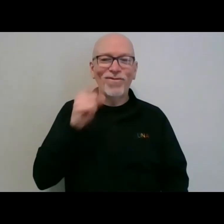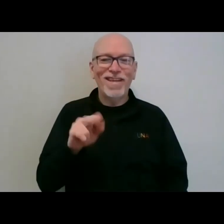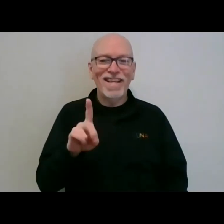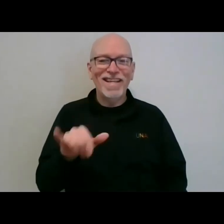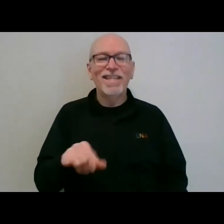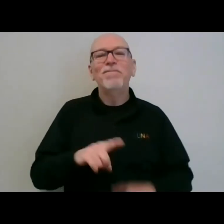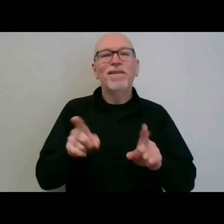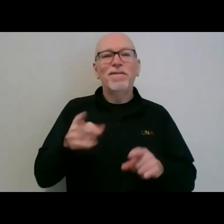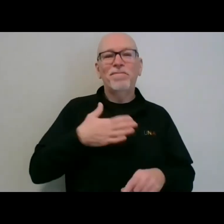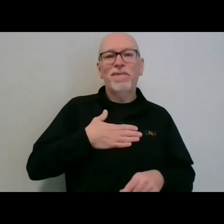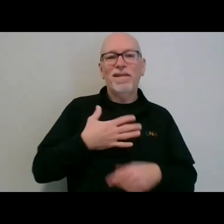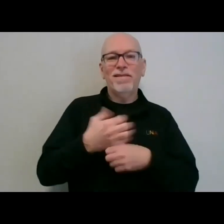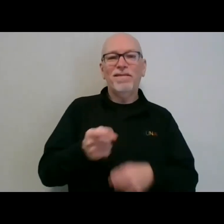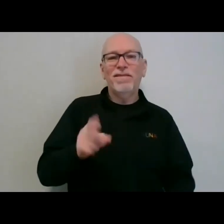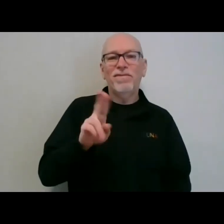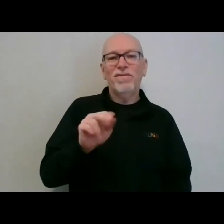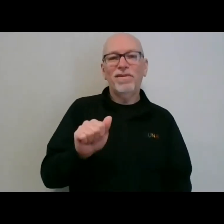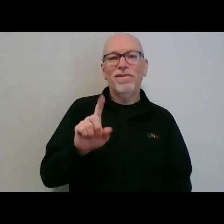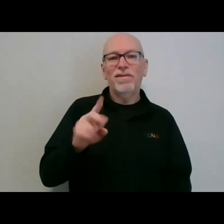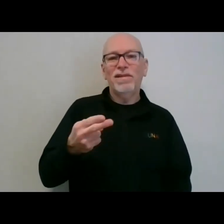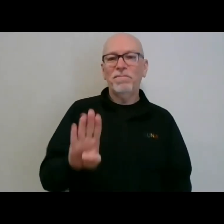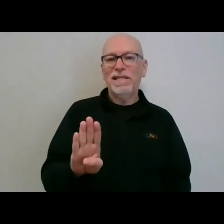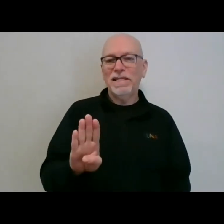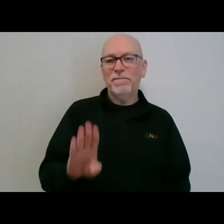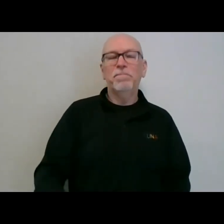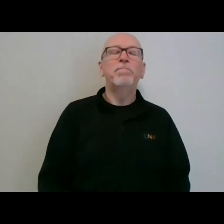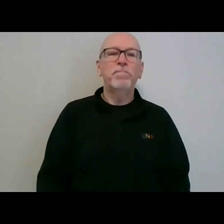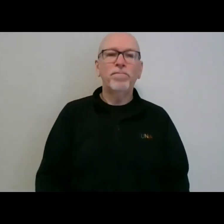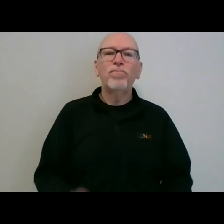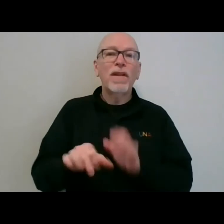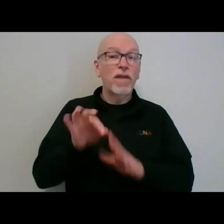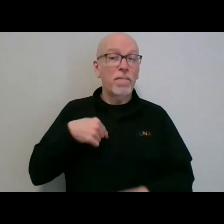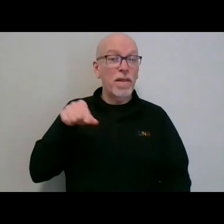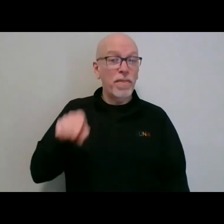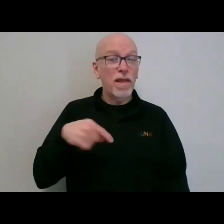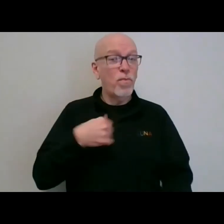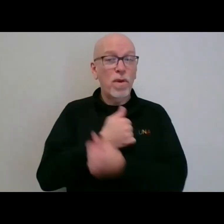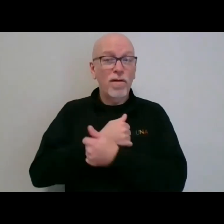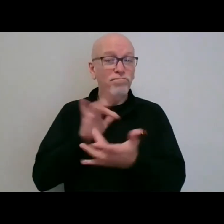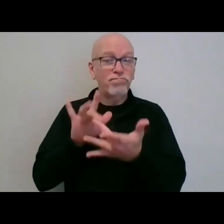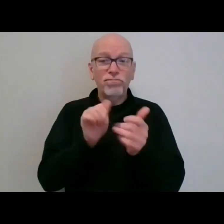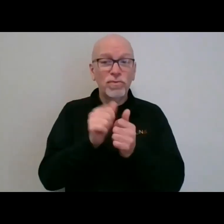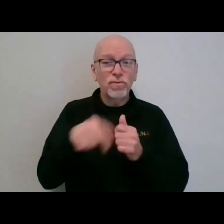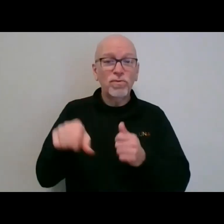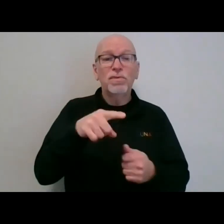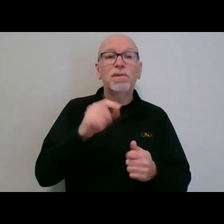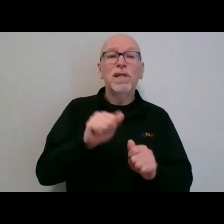So my handle is unadhb. You can find me there. I'd love to connect with you. Love to help answer any more questions.